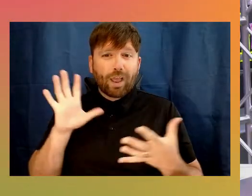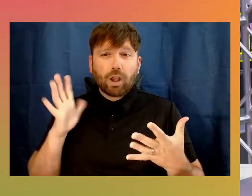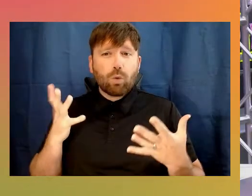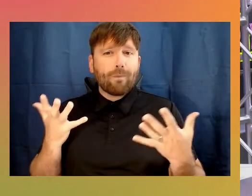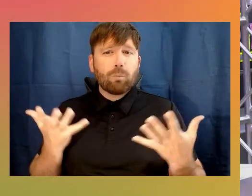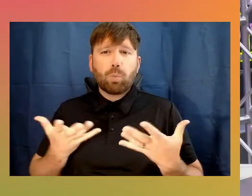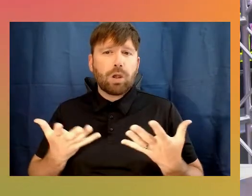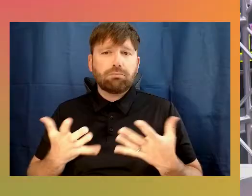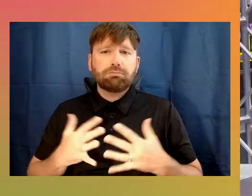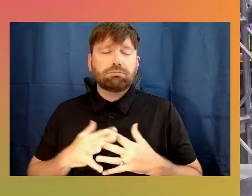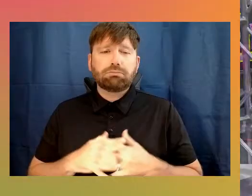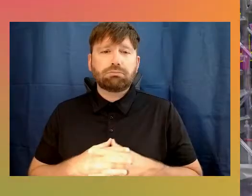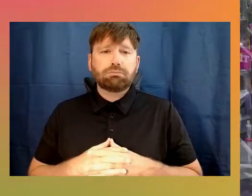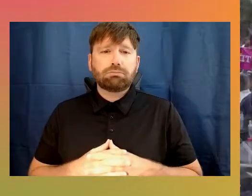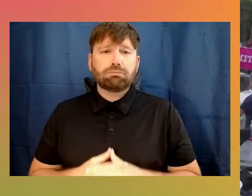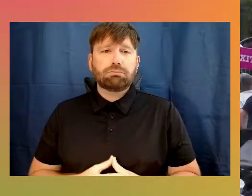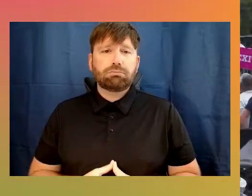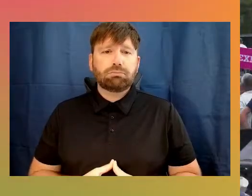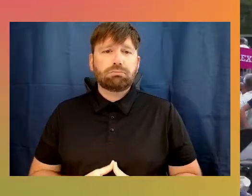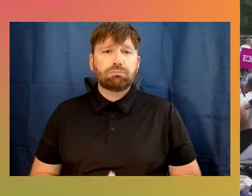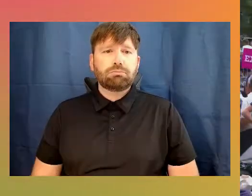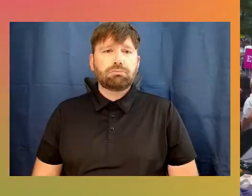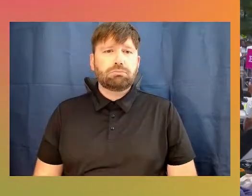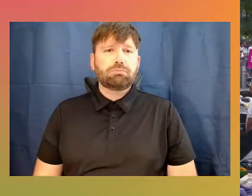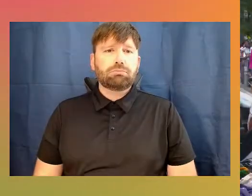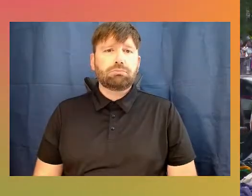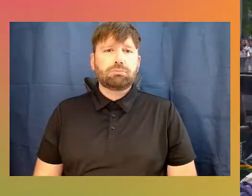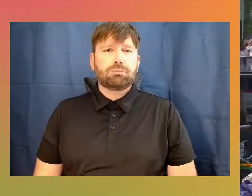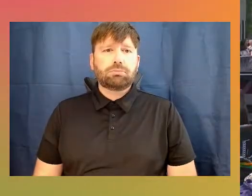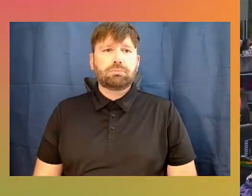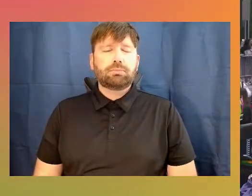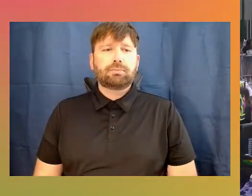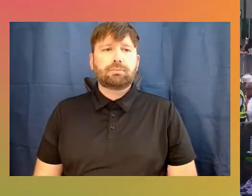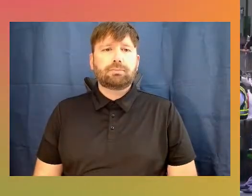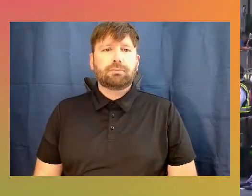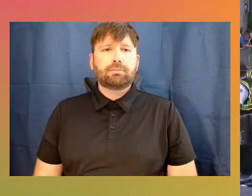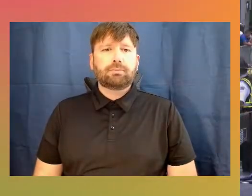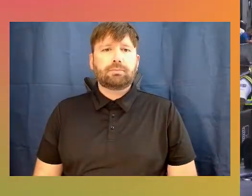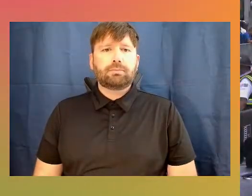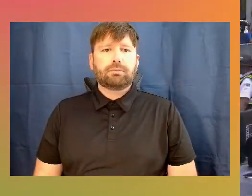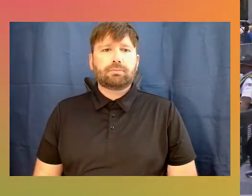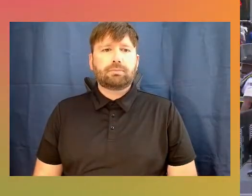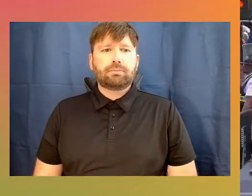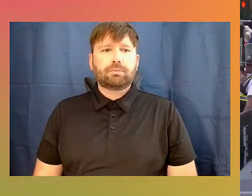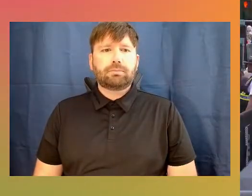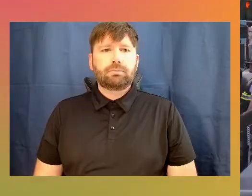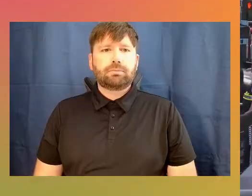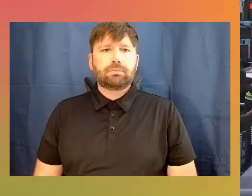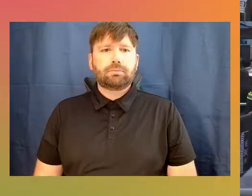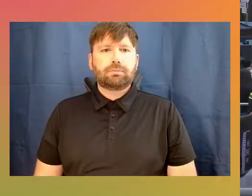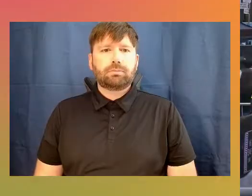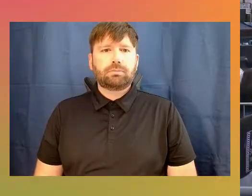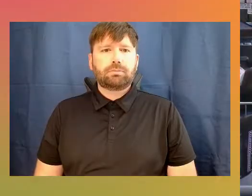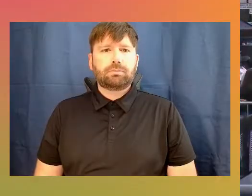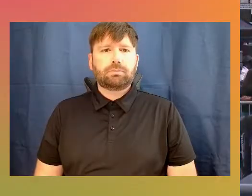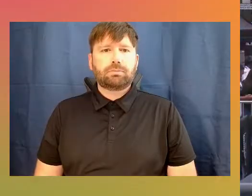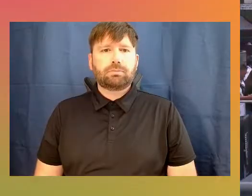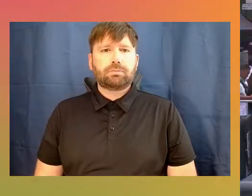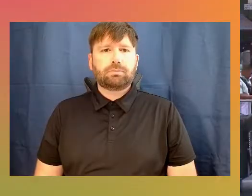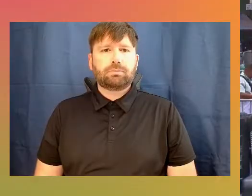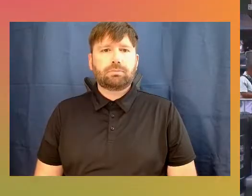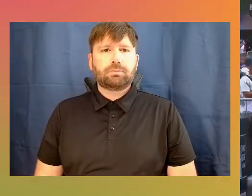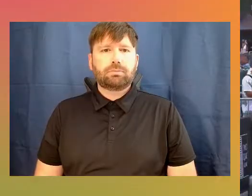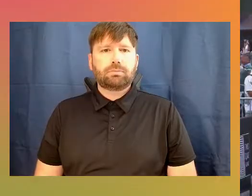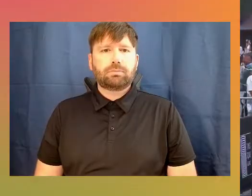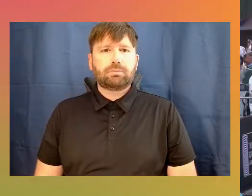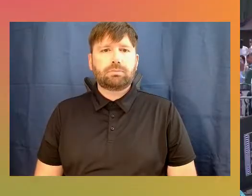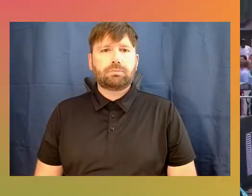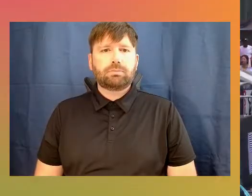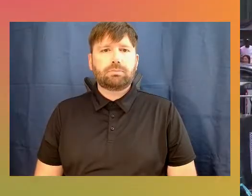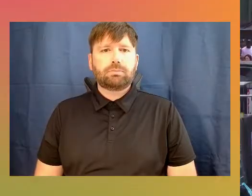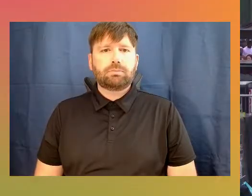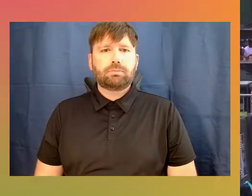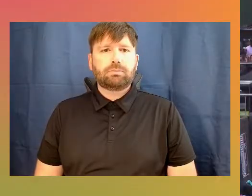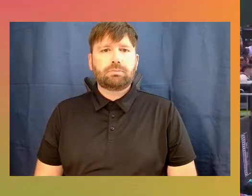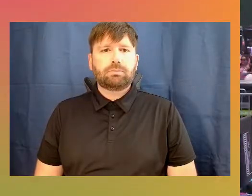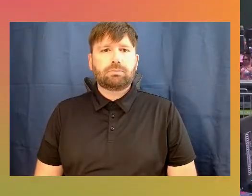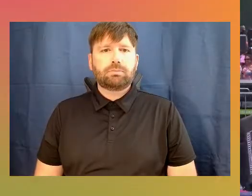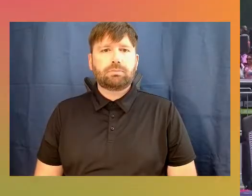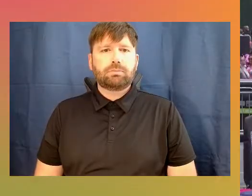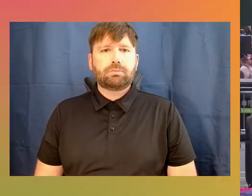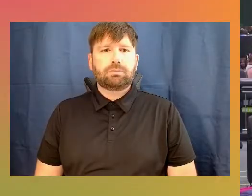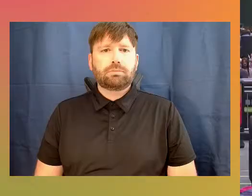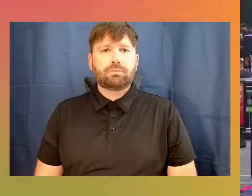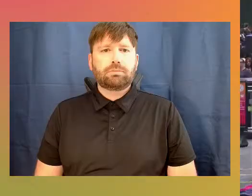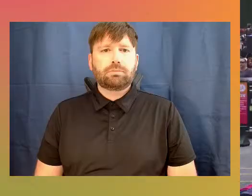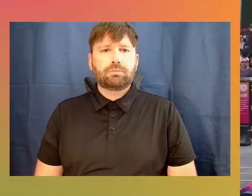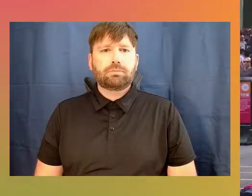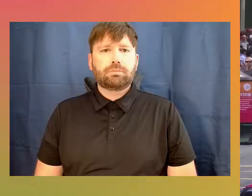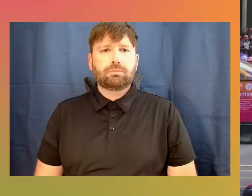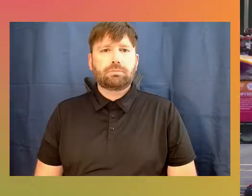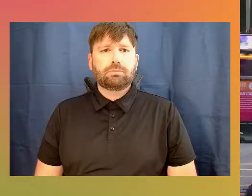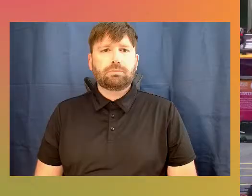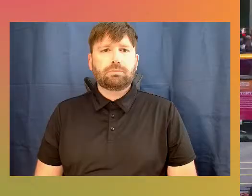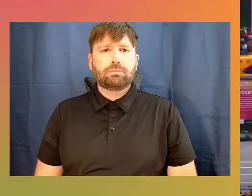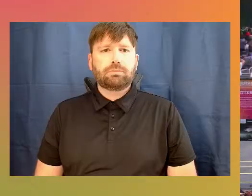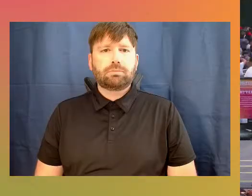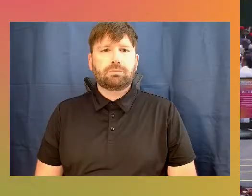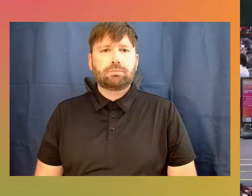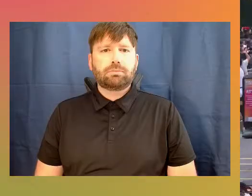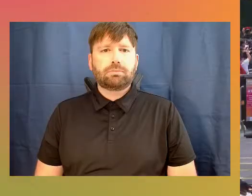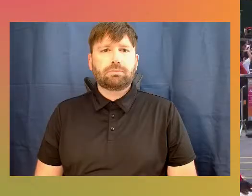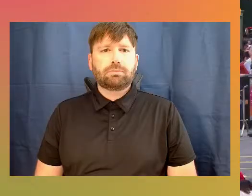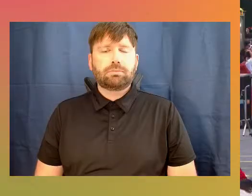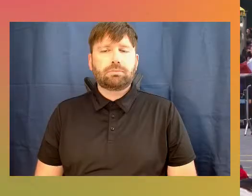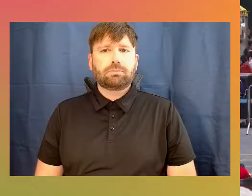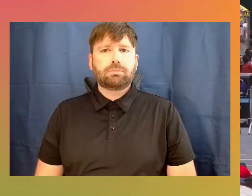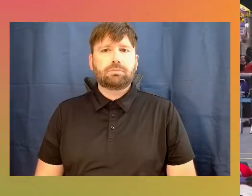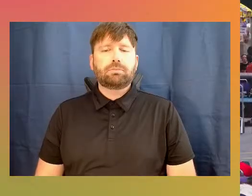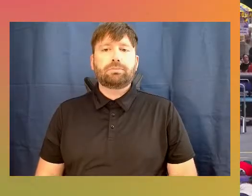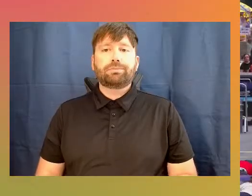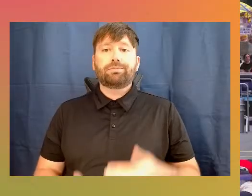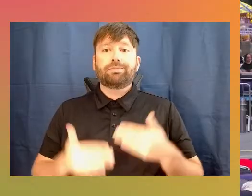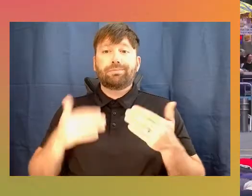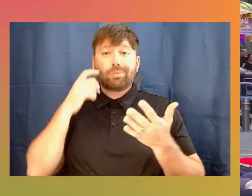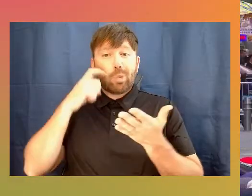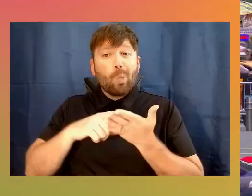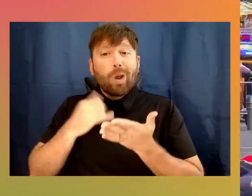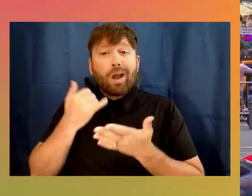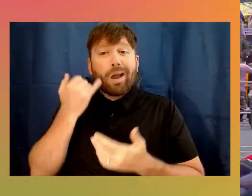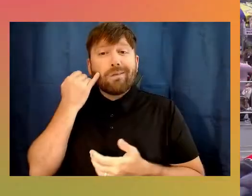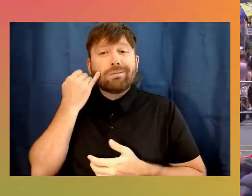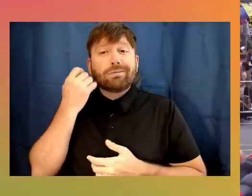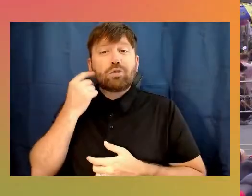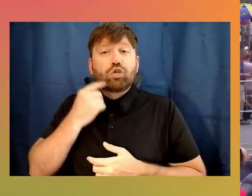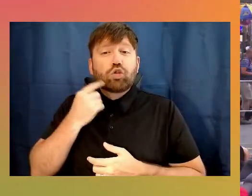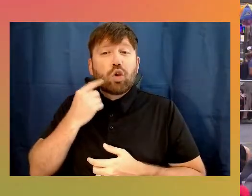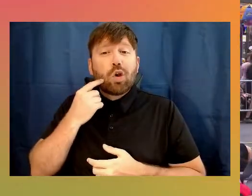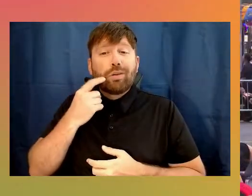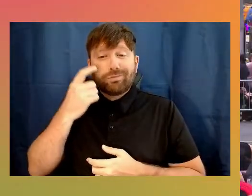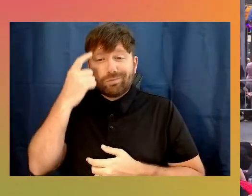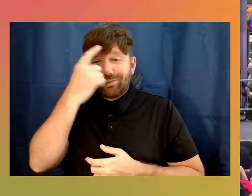WHAT CAN YOU LET GO OF HERE?